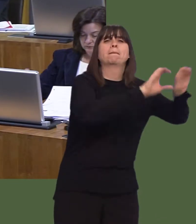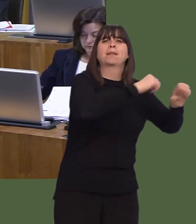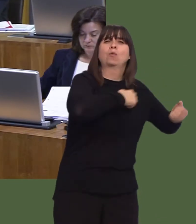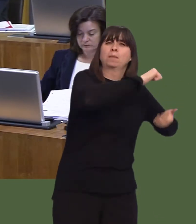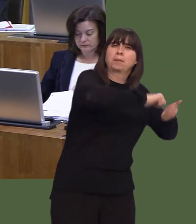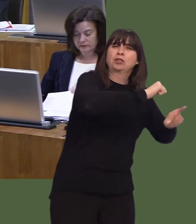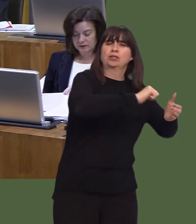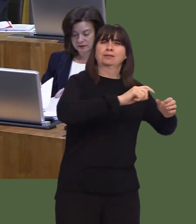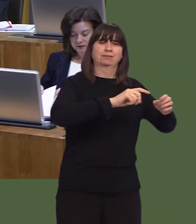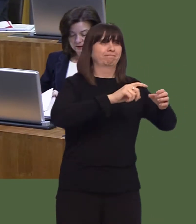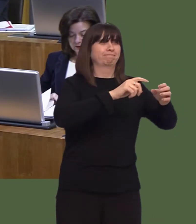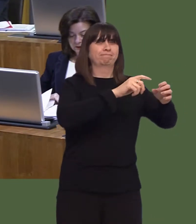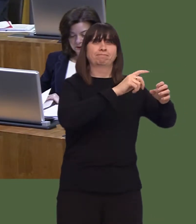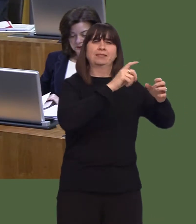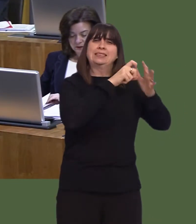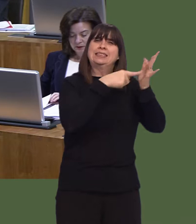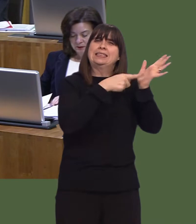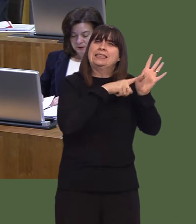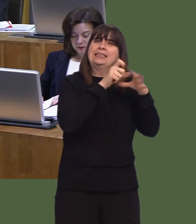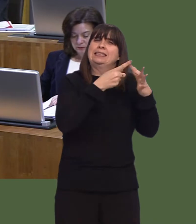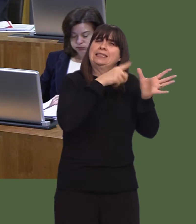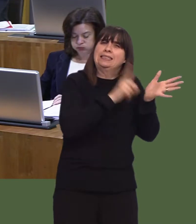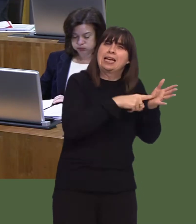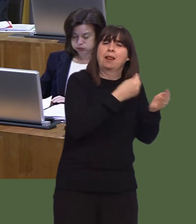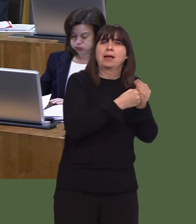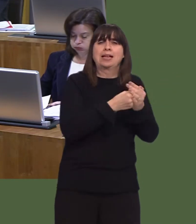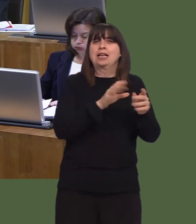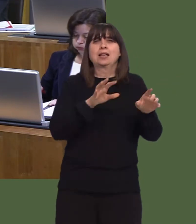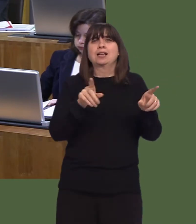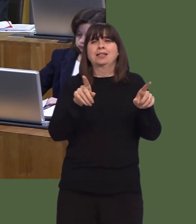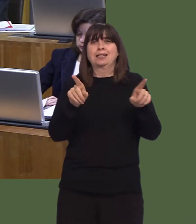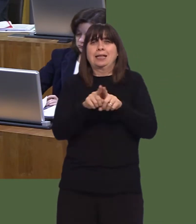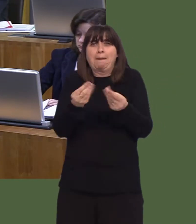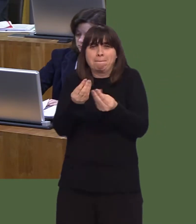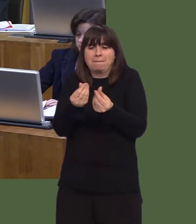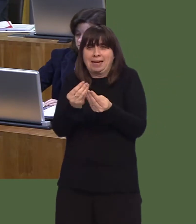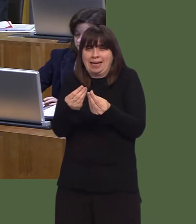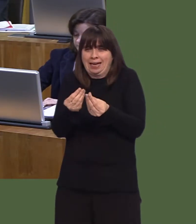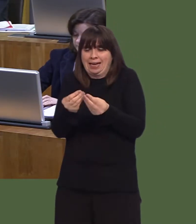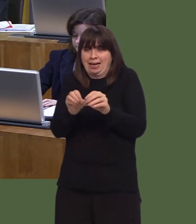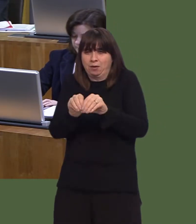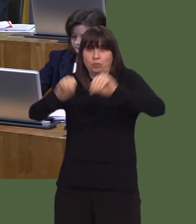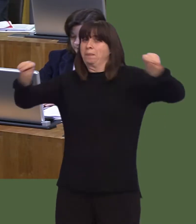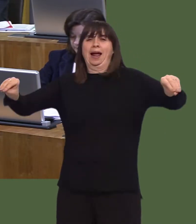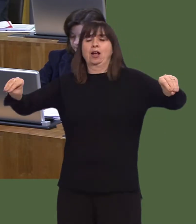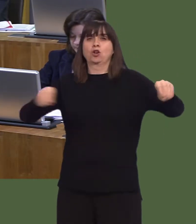in terms of looking at the city deal for funding. They are not in competition for the same resources, and, just to re-emphasise, we are not looking